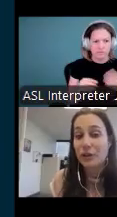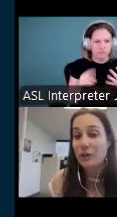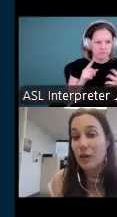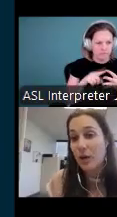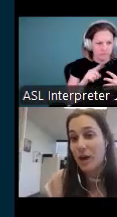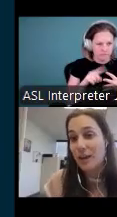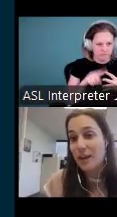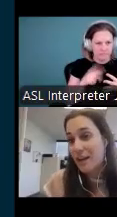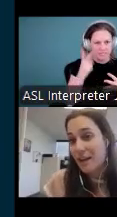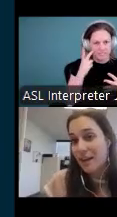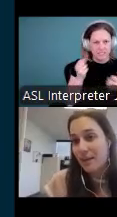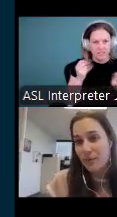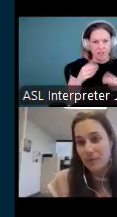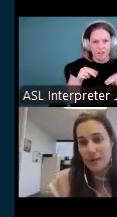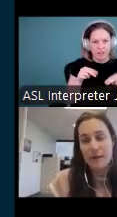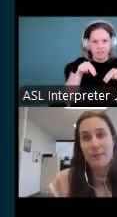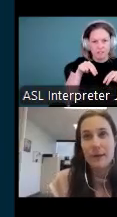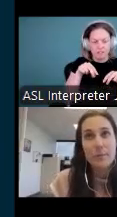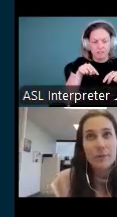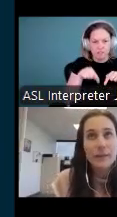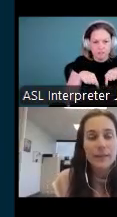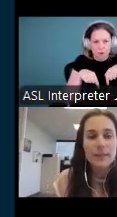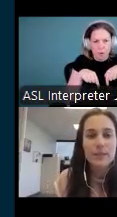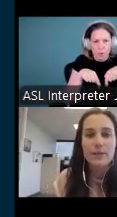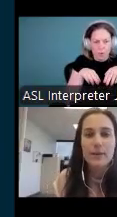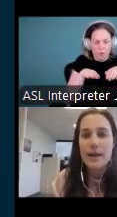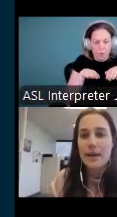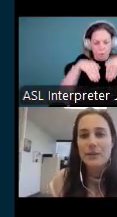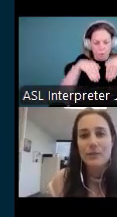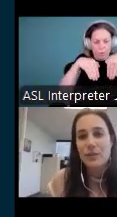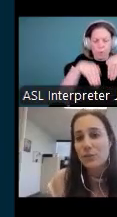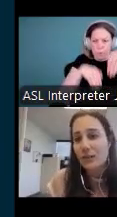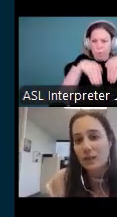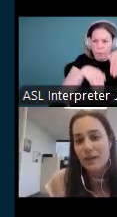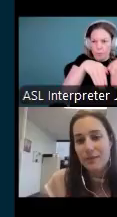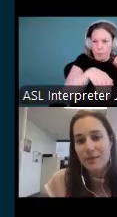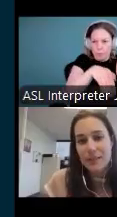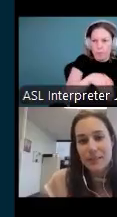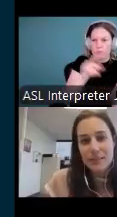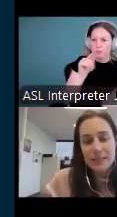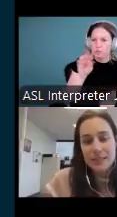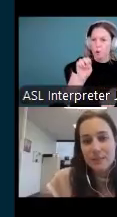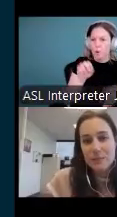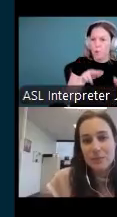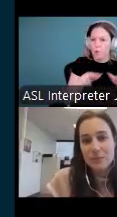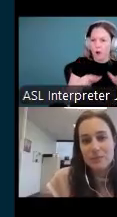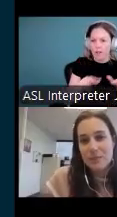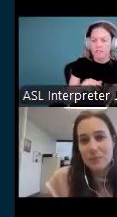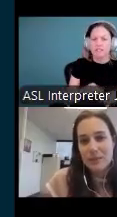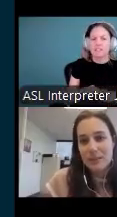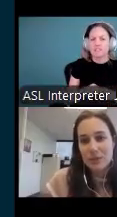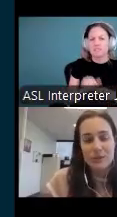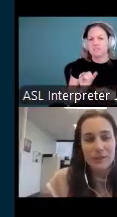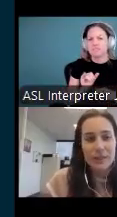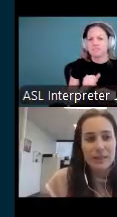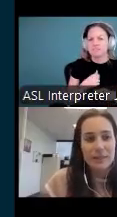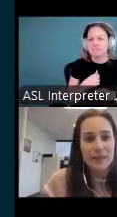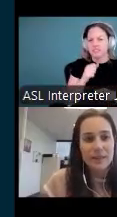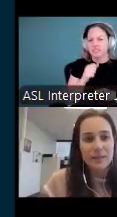of toe walking in a couple of the kids too, so I just would love ideas, it seems to be sensory related, right, and so